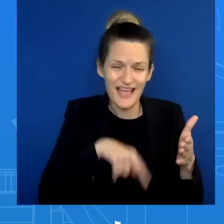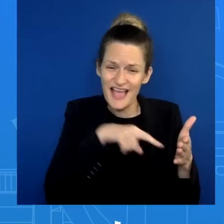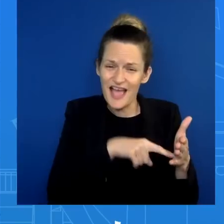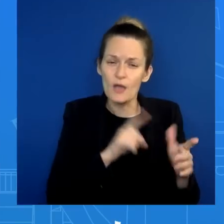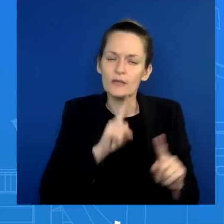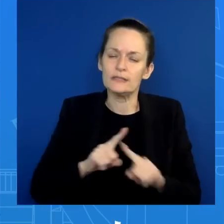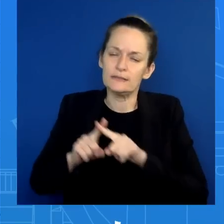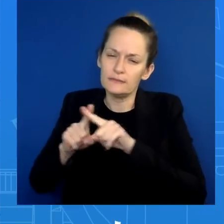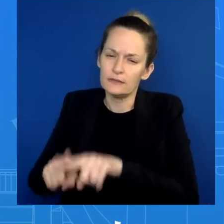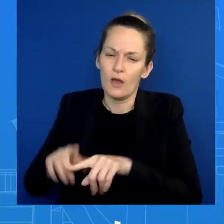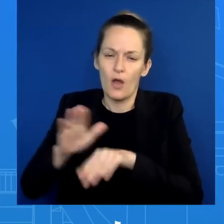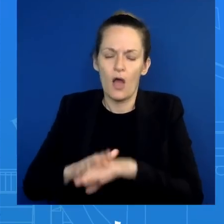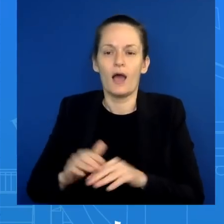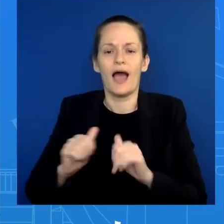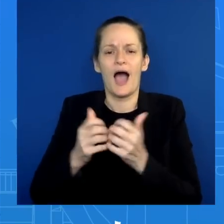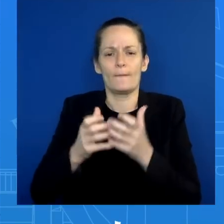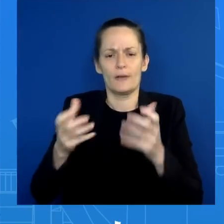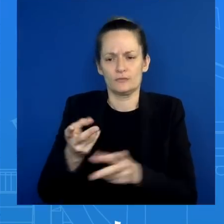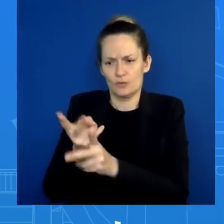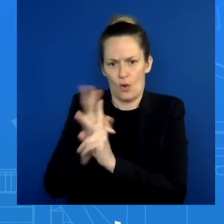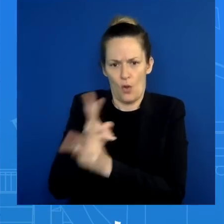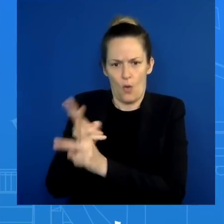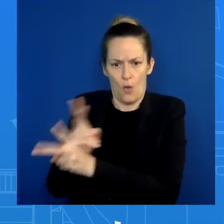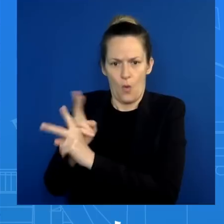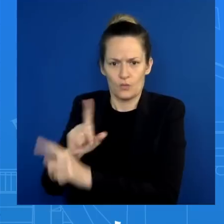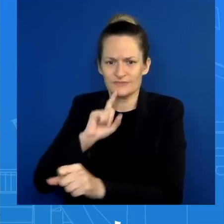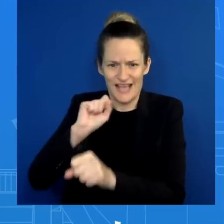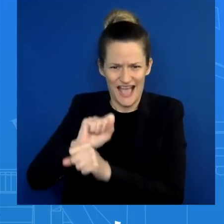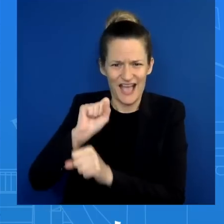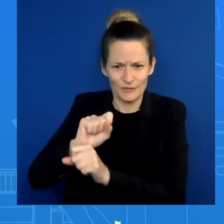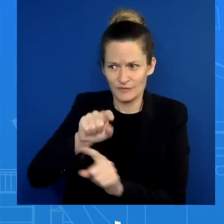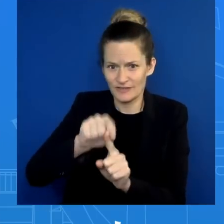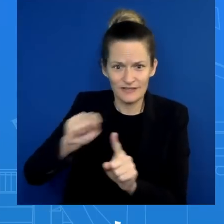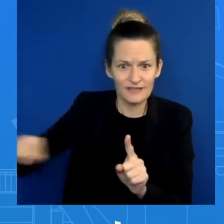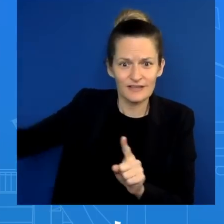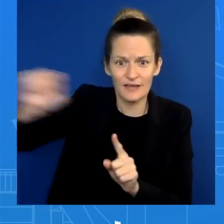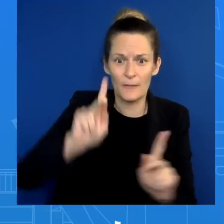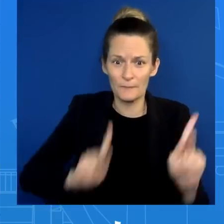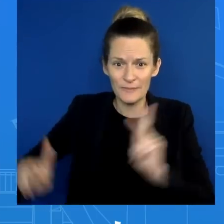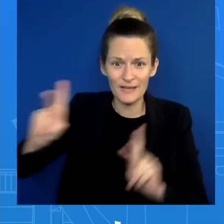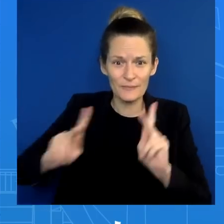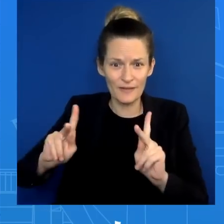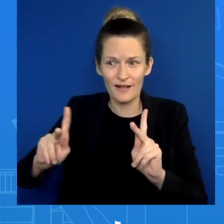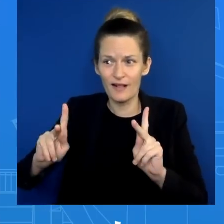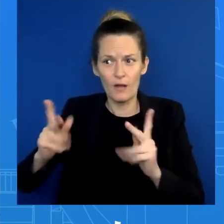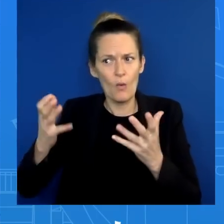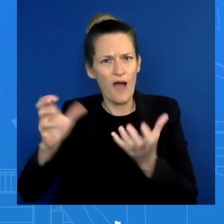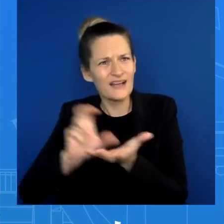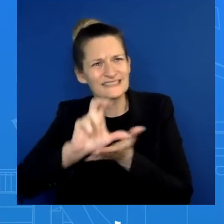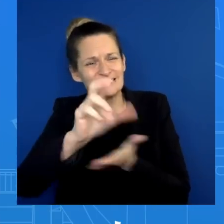It will depend on how many borrowers actually take up this opportunity before we have a real sense.